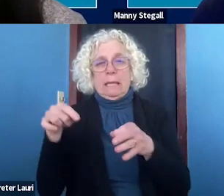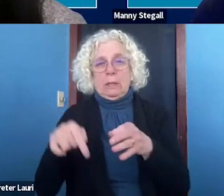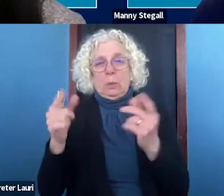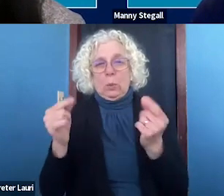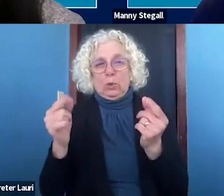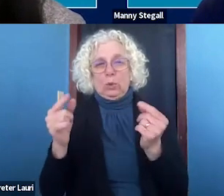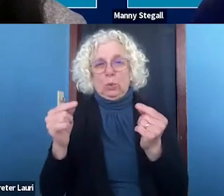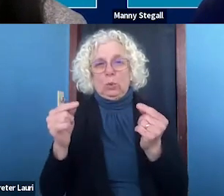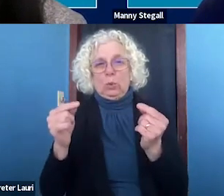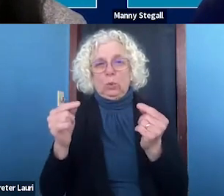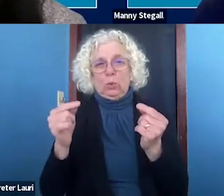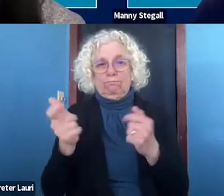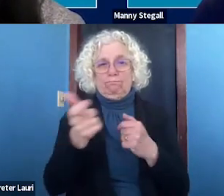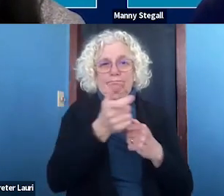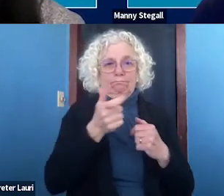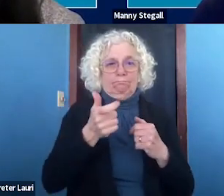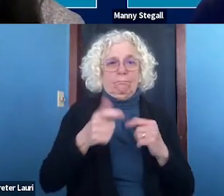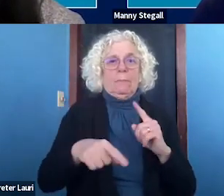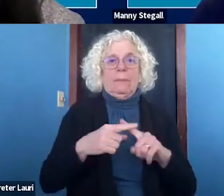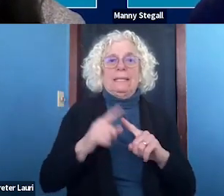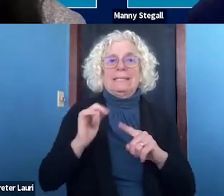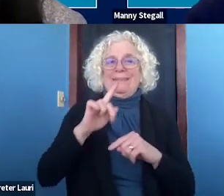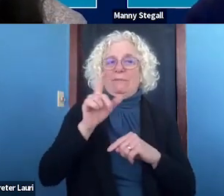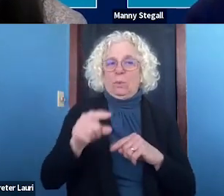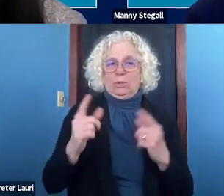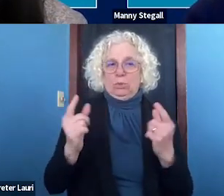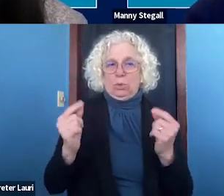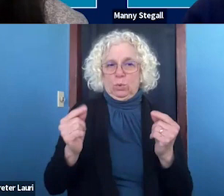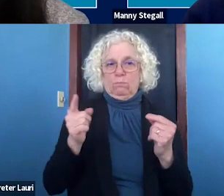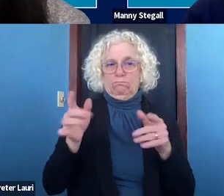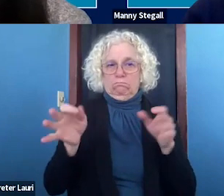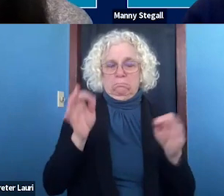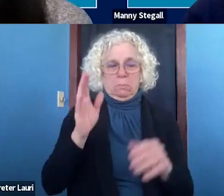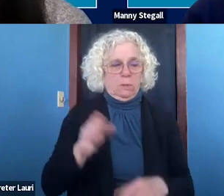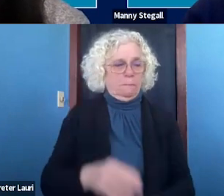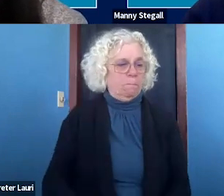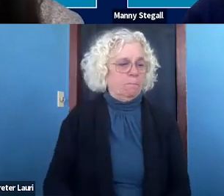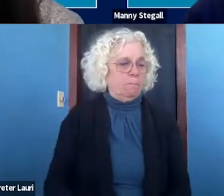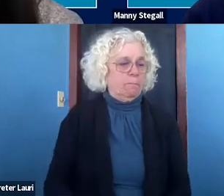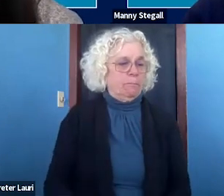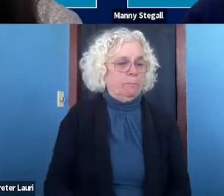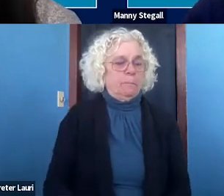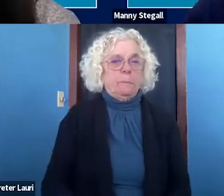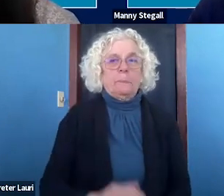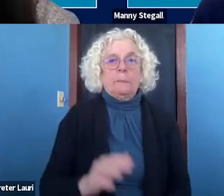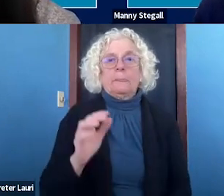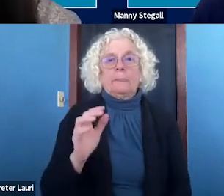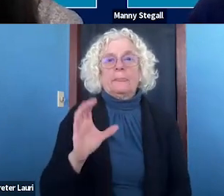including how to submit questions and other technical information. Thank you. Mainly, as you'll see.